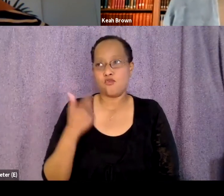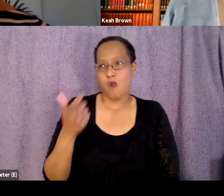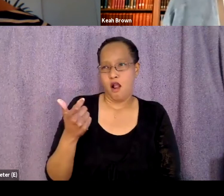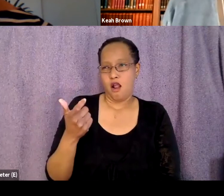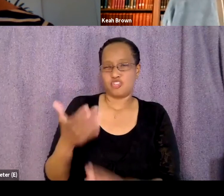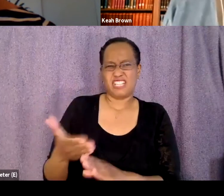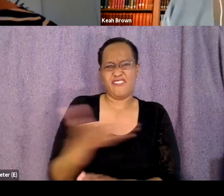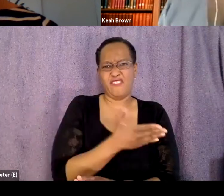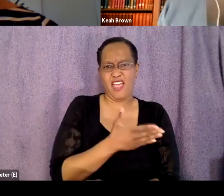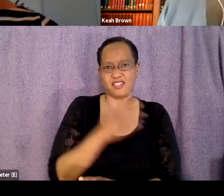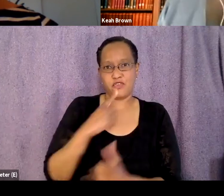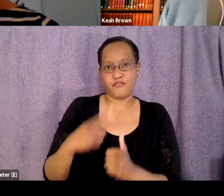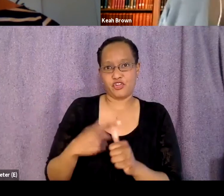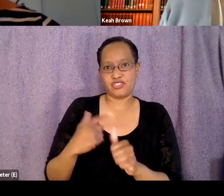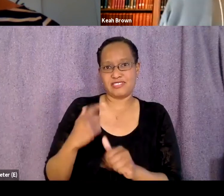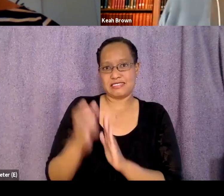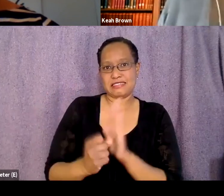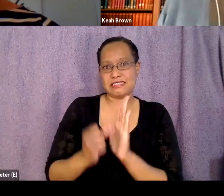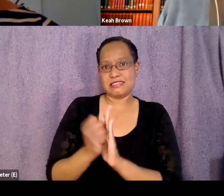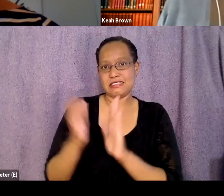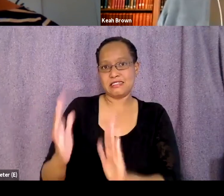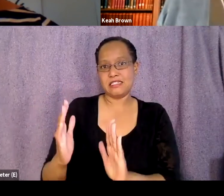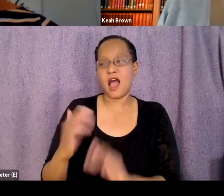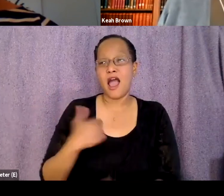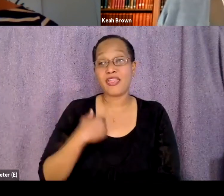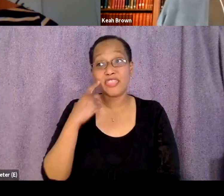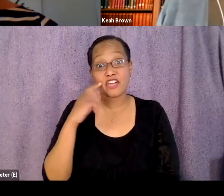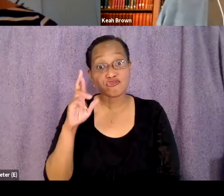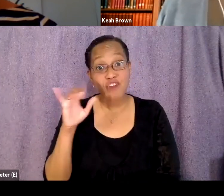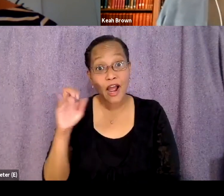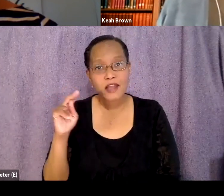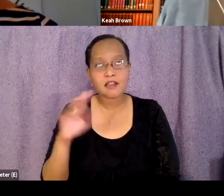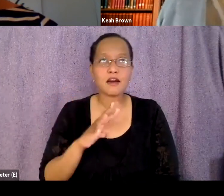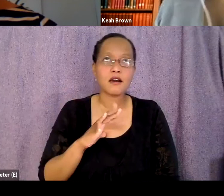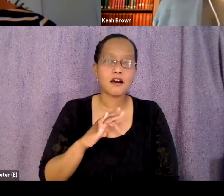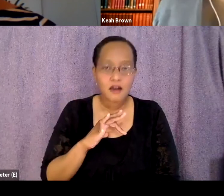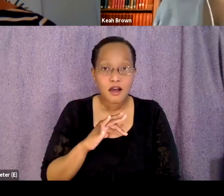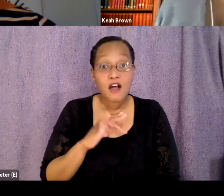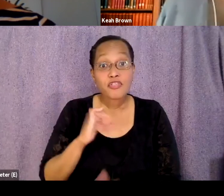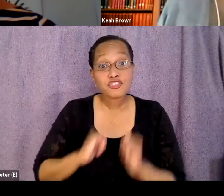Bitch Media, and I think that Ryan, is a delight the show itself in the first season was also